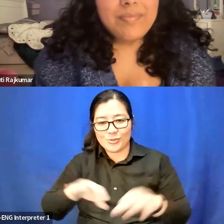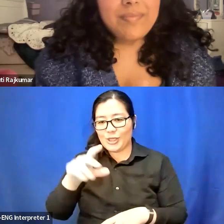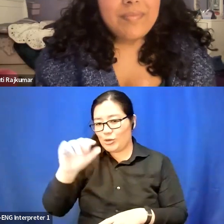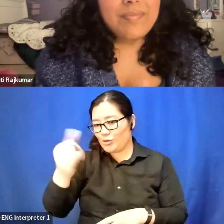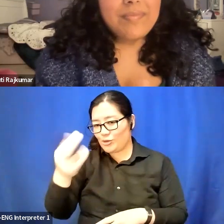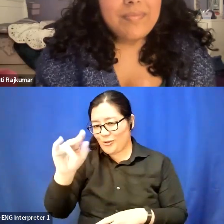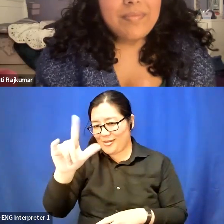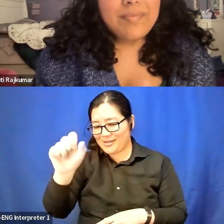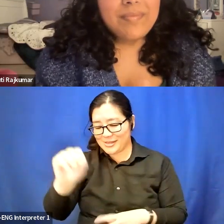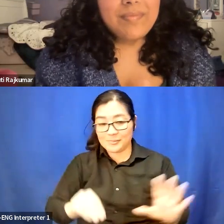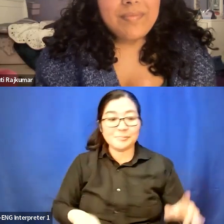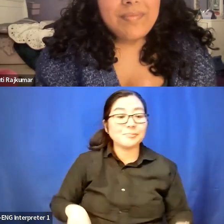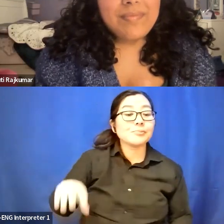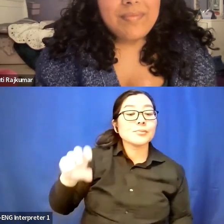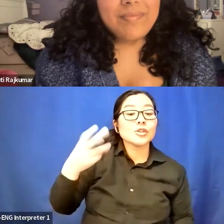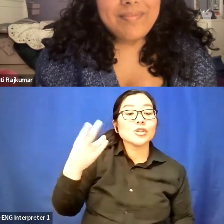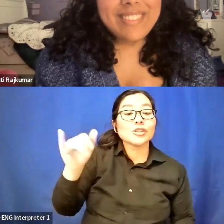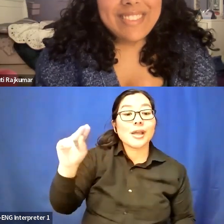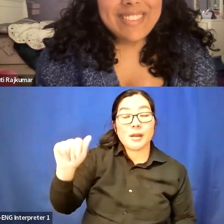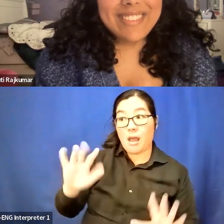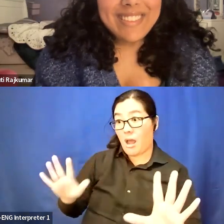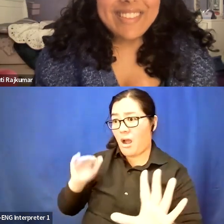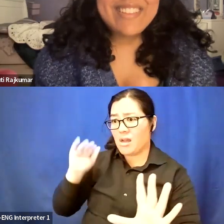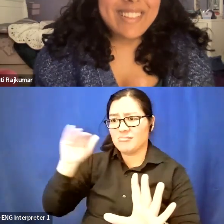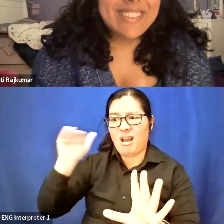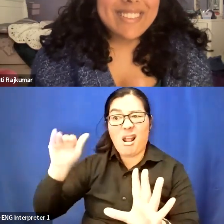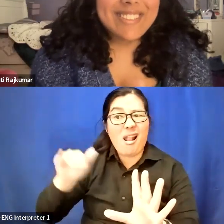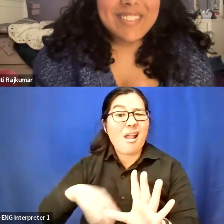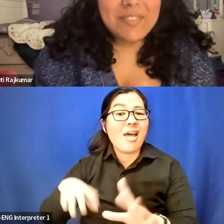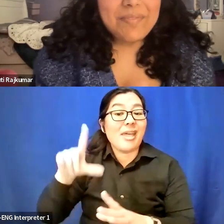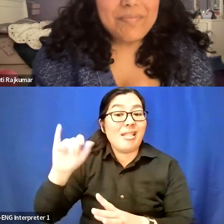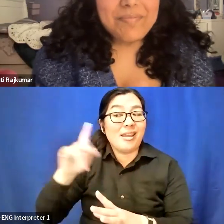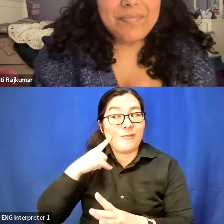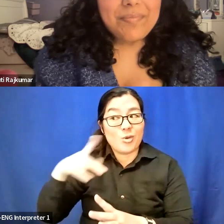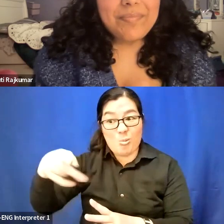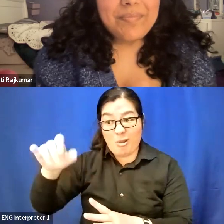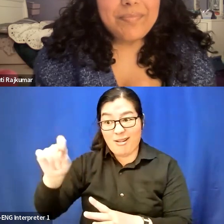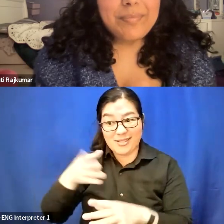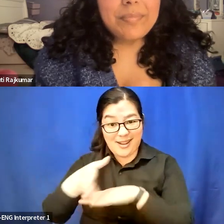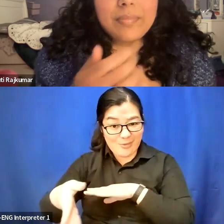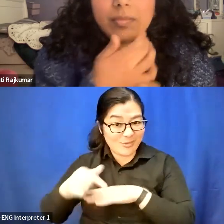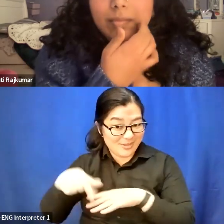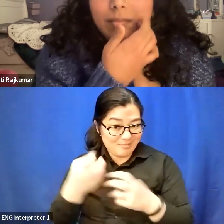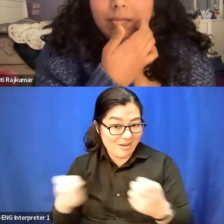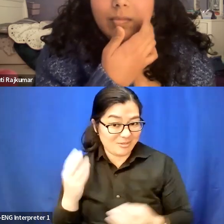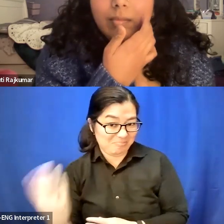Okay, Shruti, I'm going to be bugging you for the link to that podcast after this panel, but let's get into things.